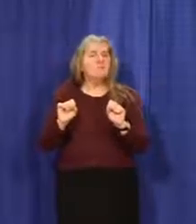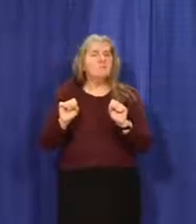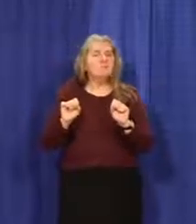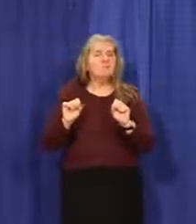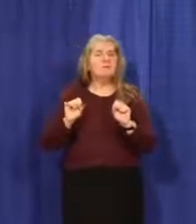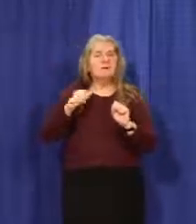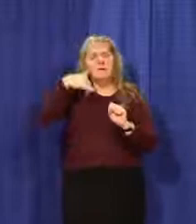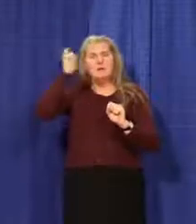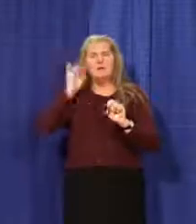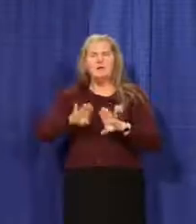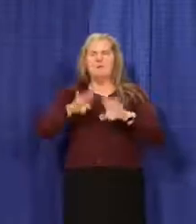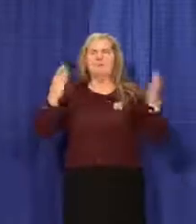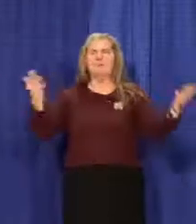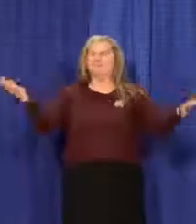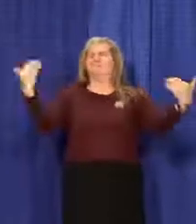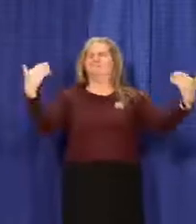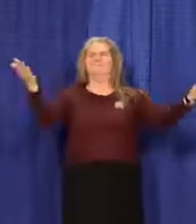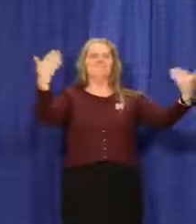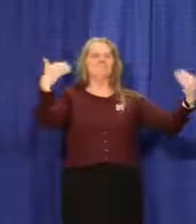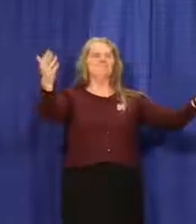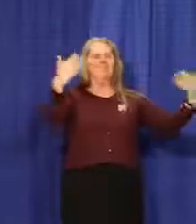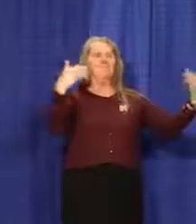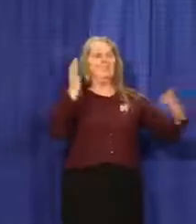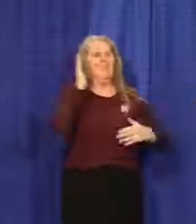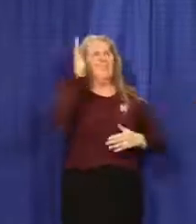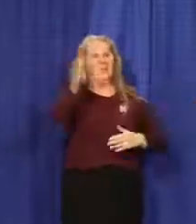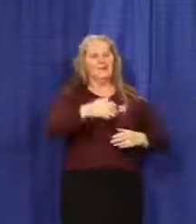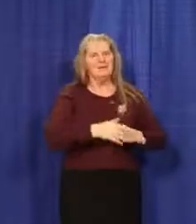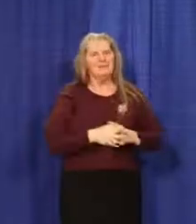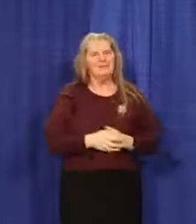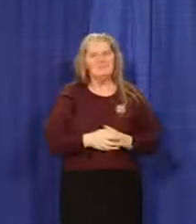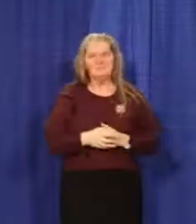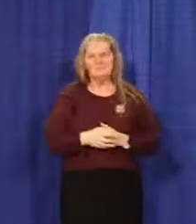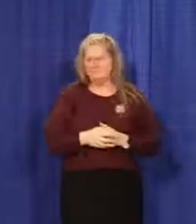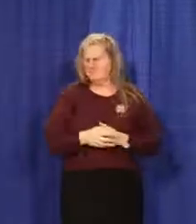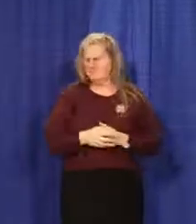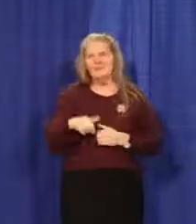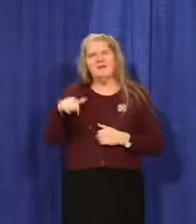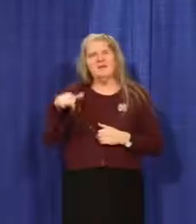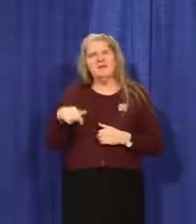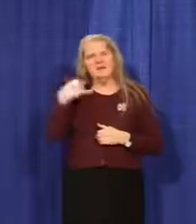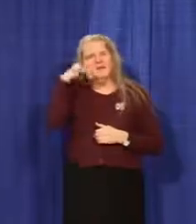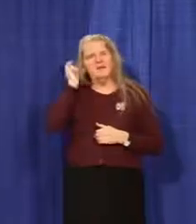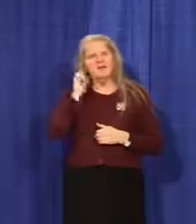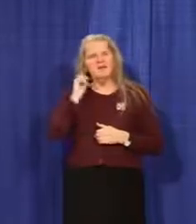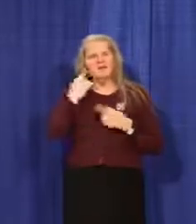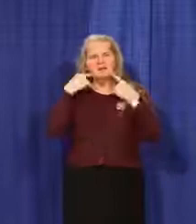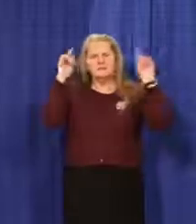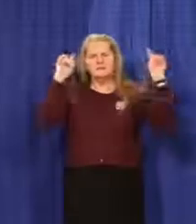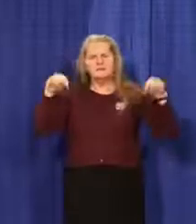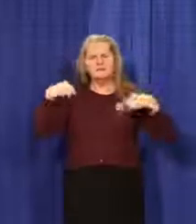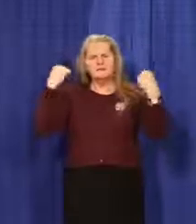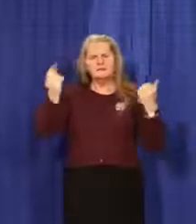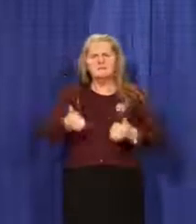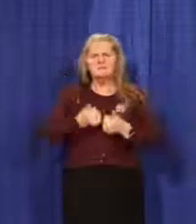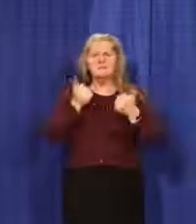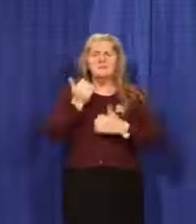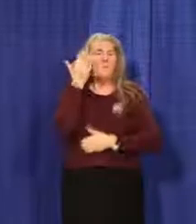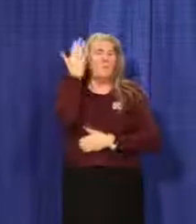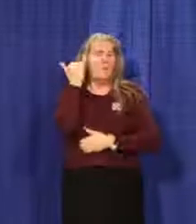be open to the world again. Like I said last week, we have done well as a territory and we have done well because we have